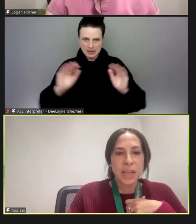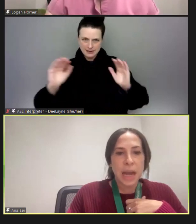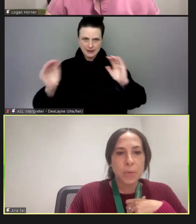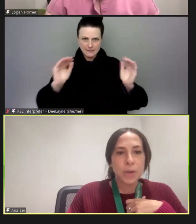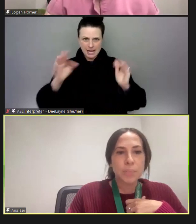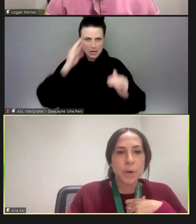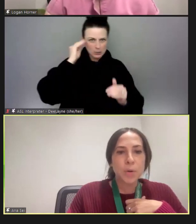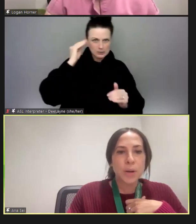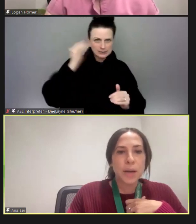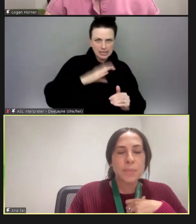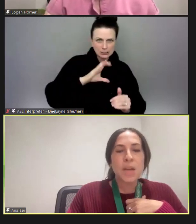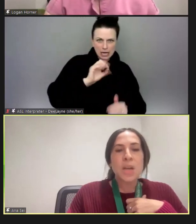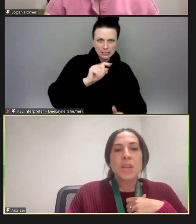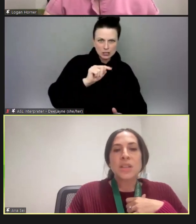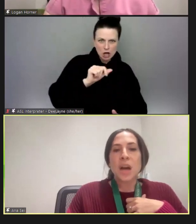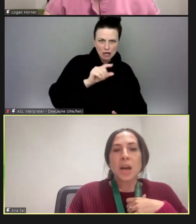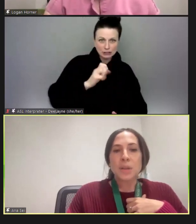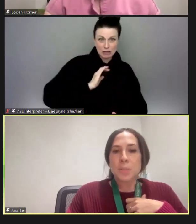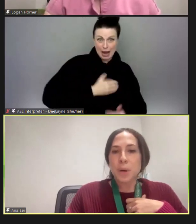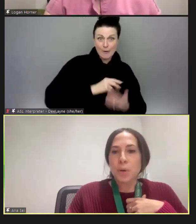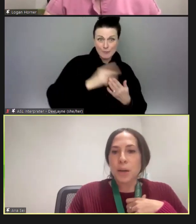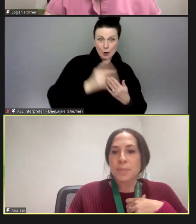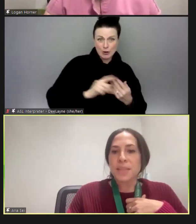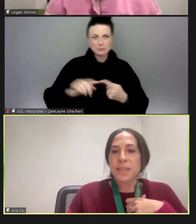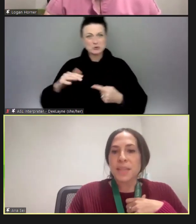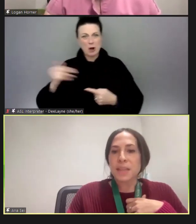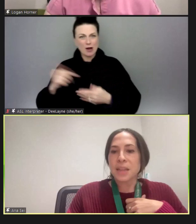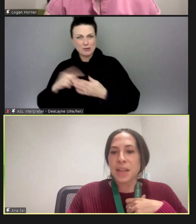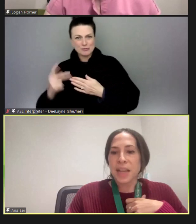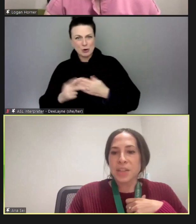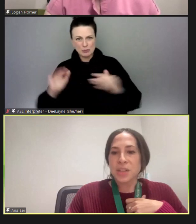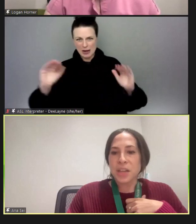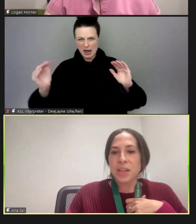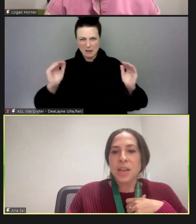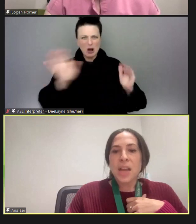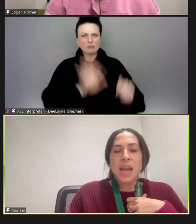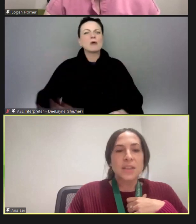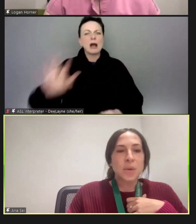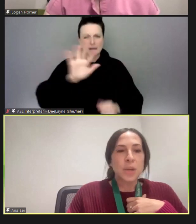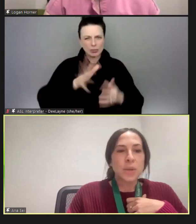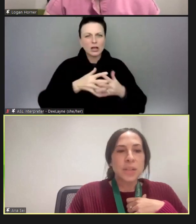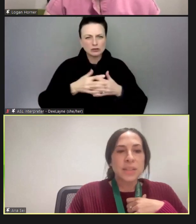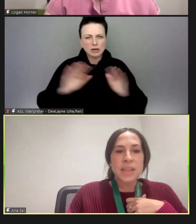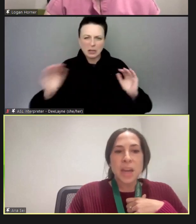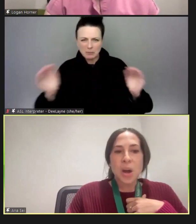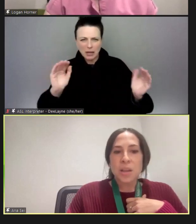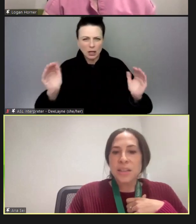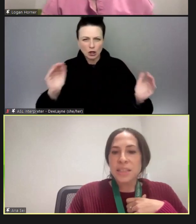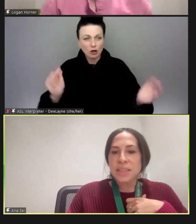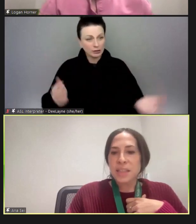atwork program to other programs in the